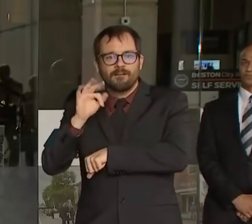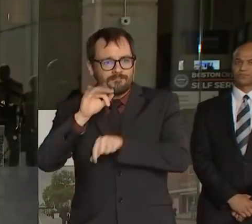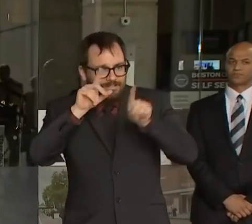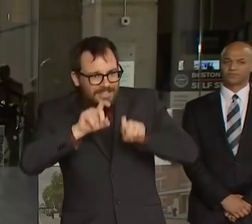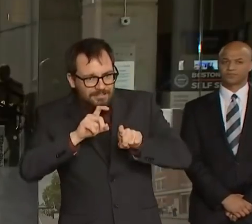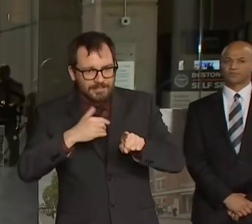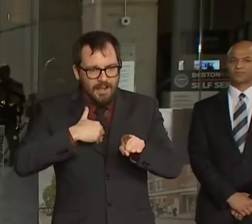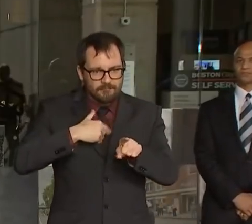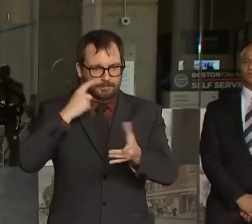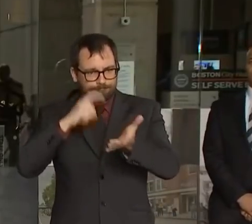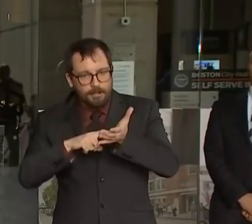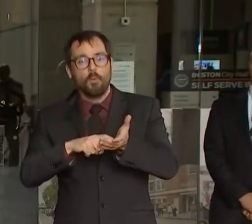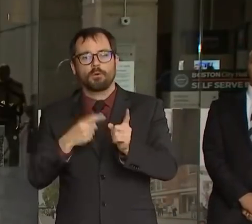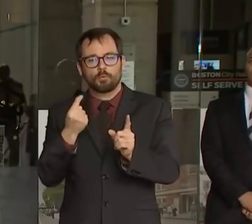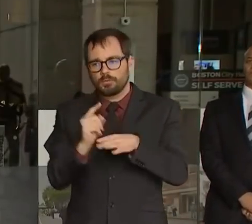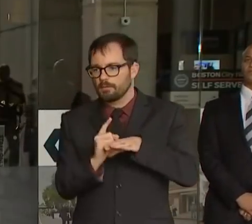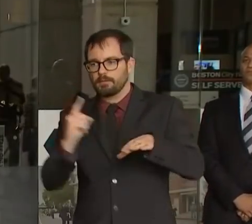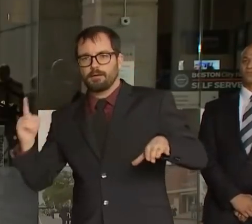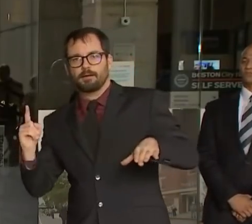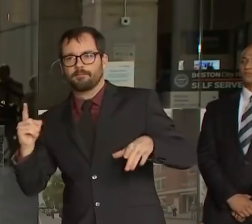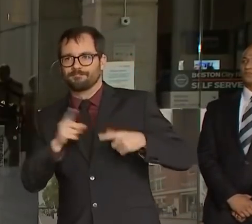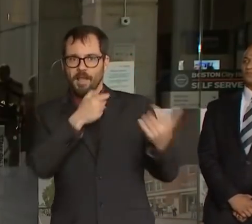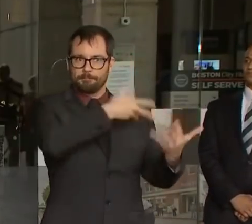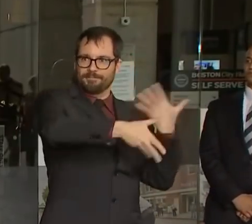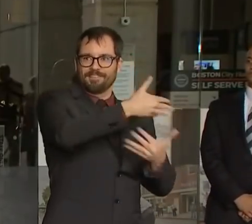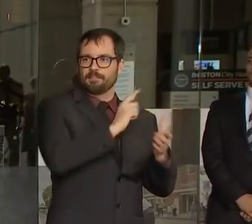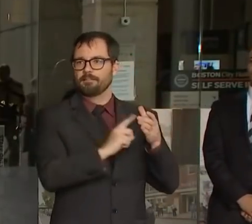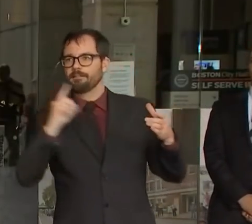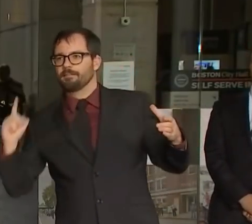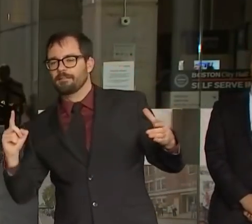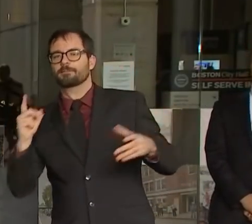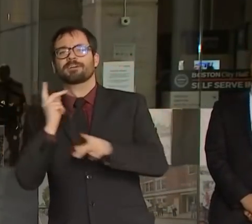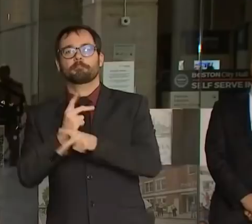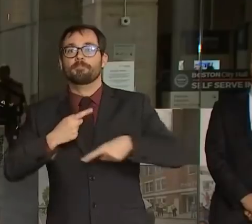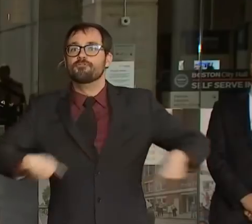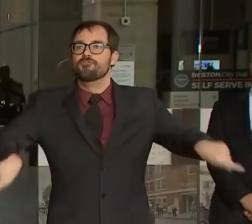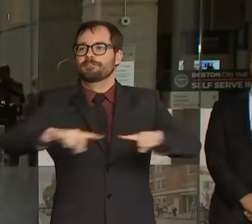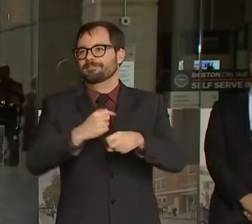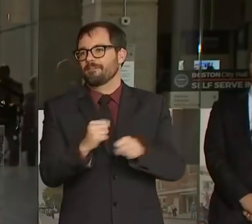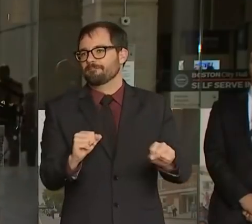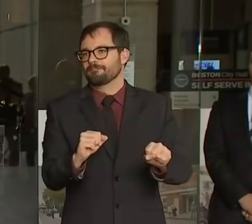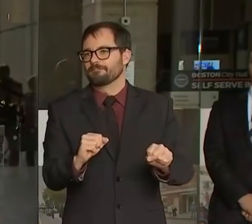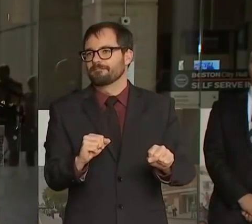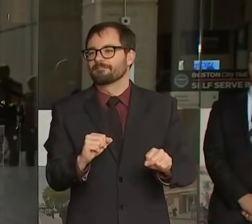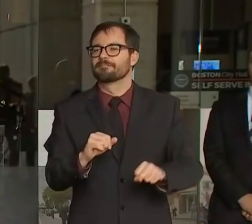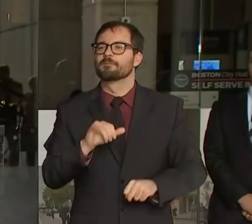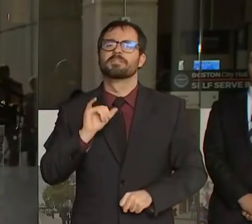WE ARE IN CLOSE COMPETITION WITH THE PARTNERS. WE ARE FOCUSED ON KEEPING THE HOMELESS POPULATION SAY. WE WANT TO ENSURE EVERY PERSON